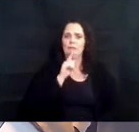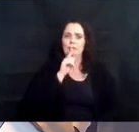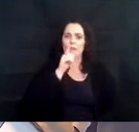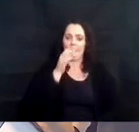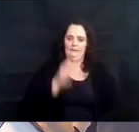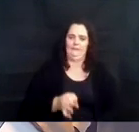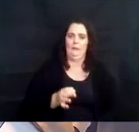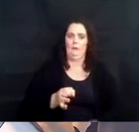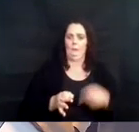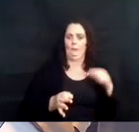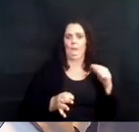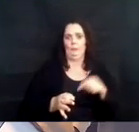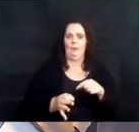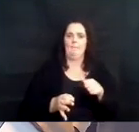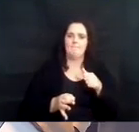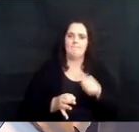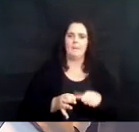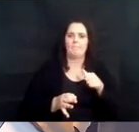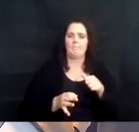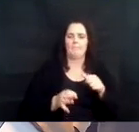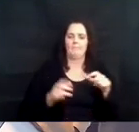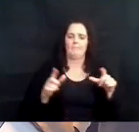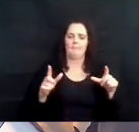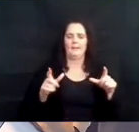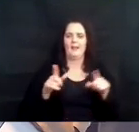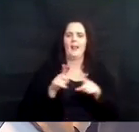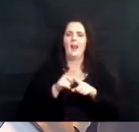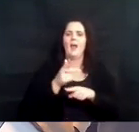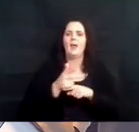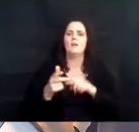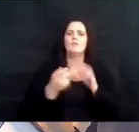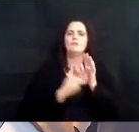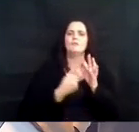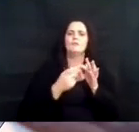and every time you're ready to take a frame you just hit that red ‘record’ button.